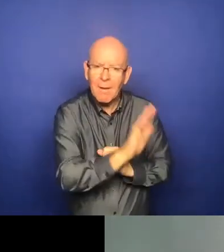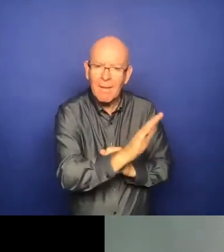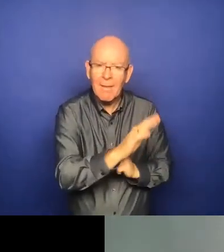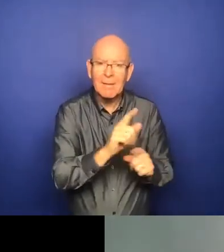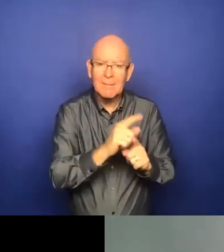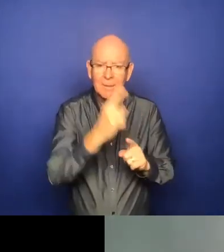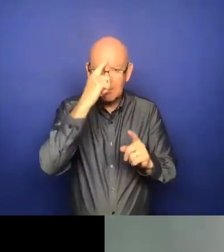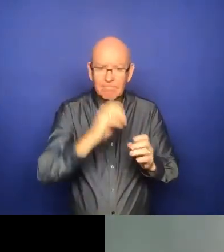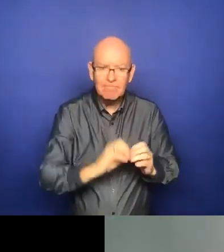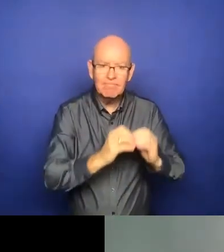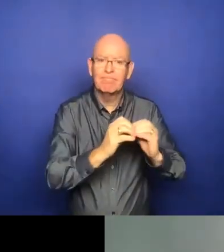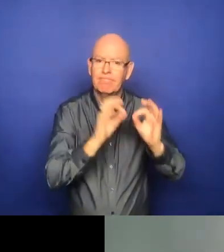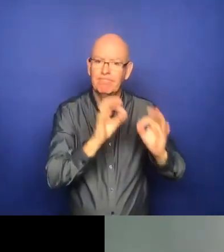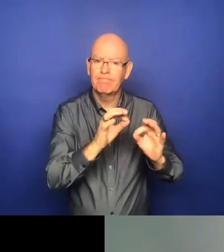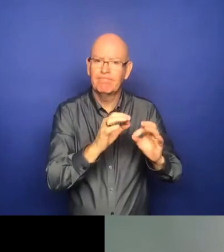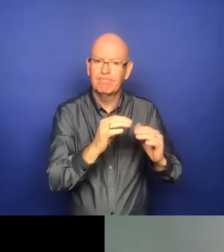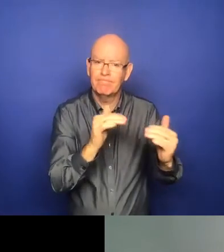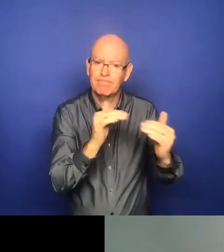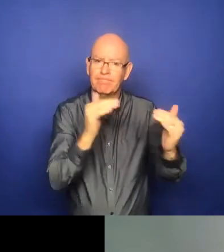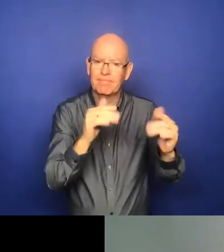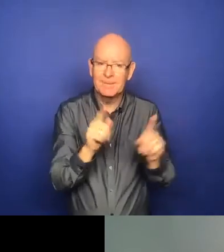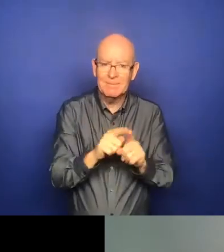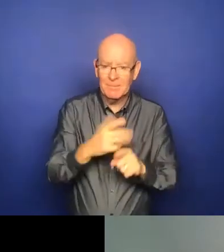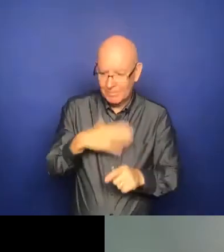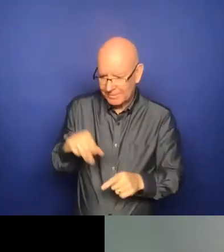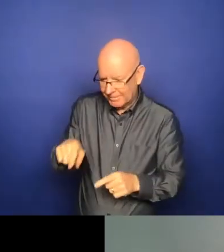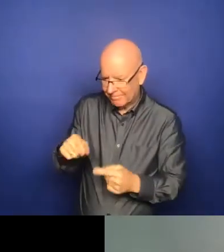humanitarian response and in a pandemic timely it is is extremely